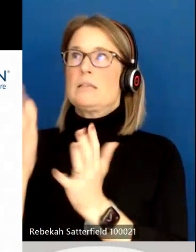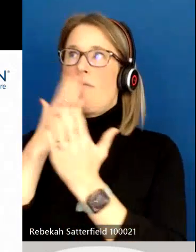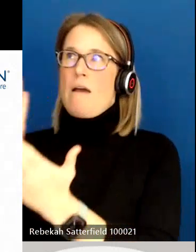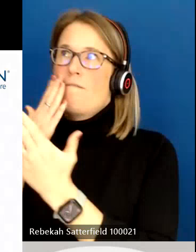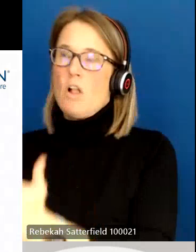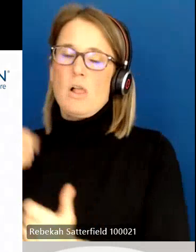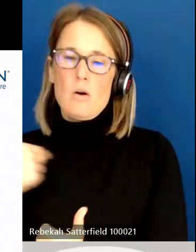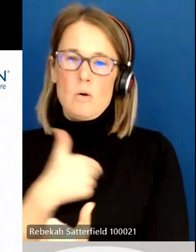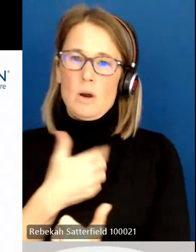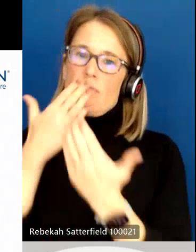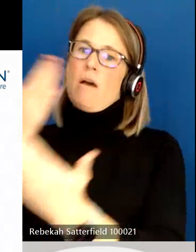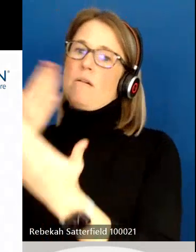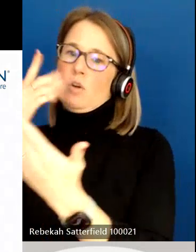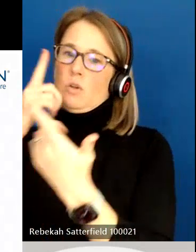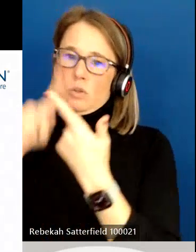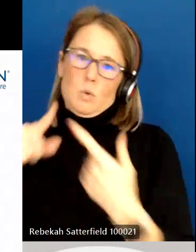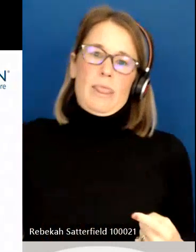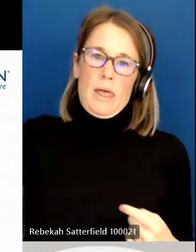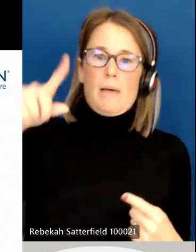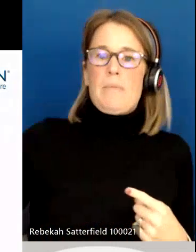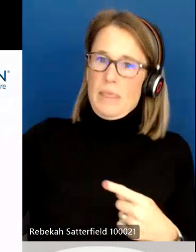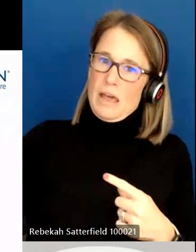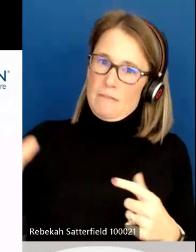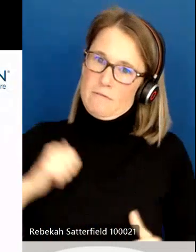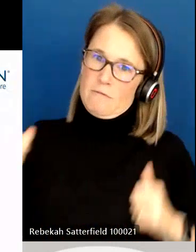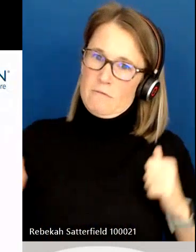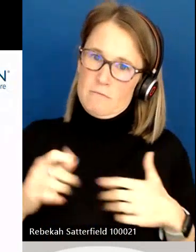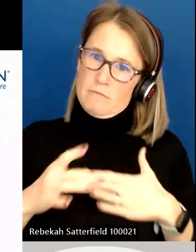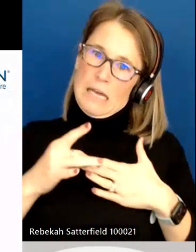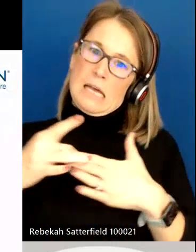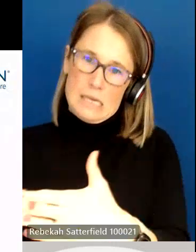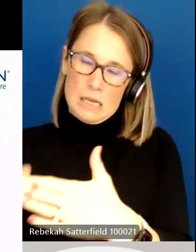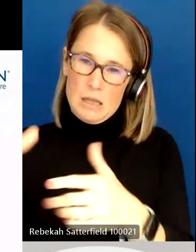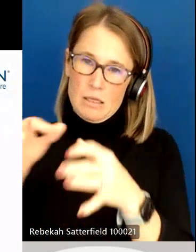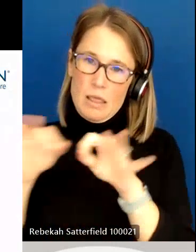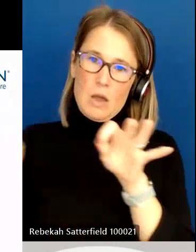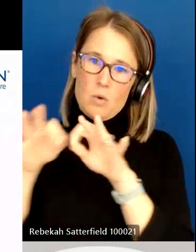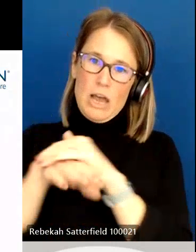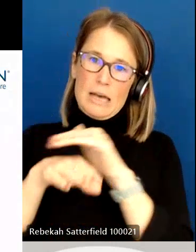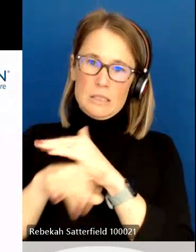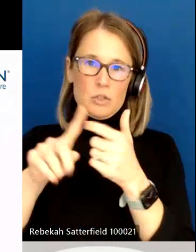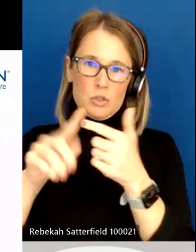to them because they have really moved language access uh to the Forefront in Massachusetts in